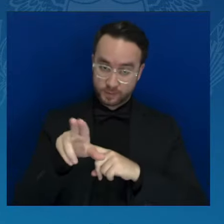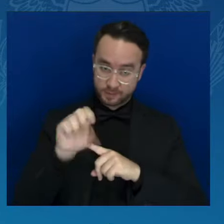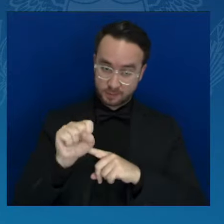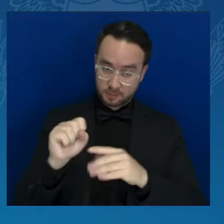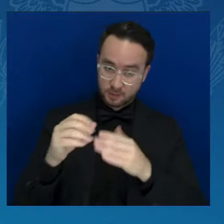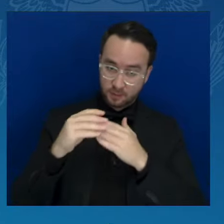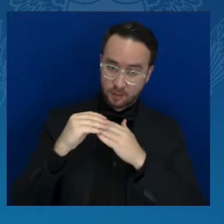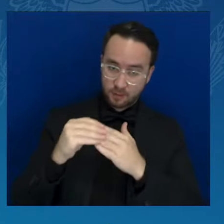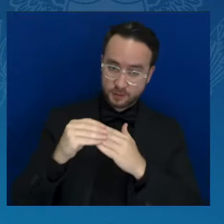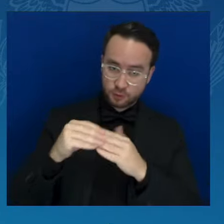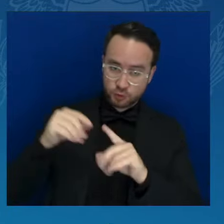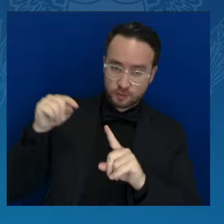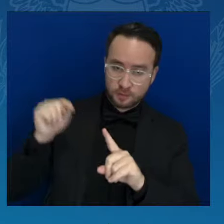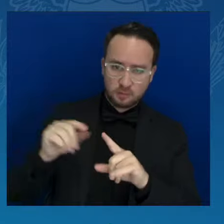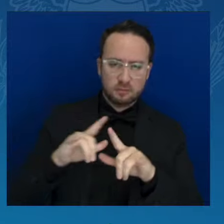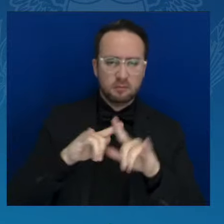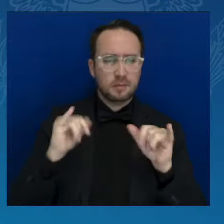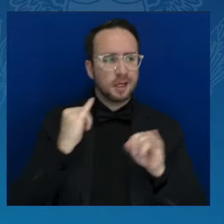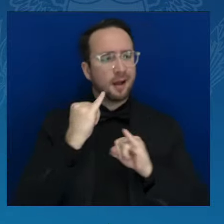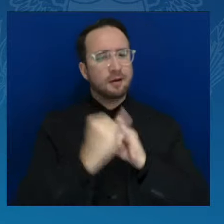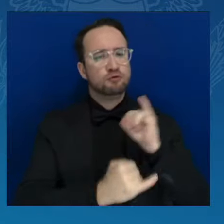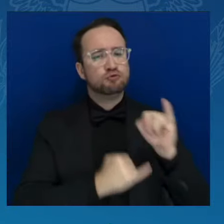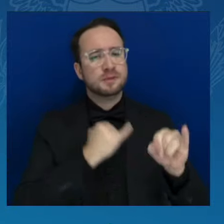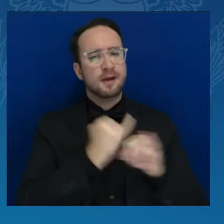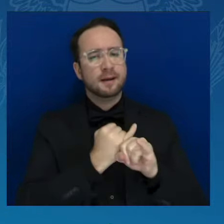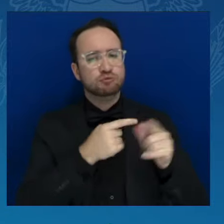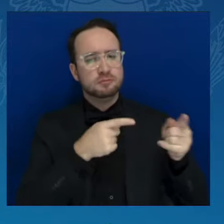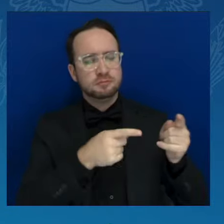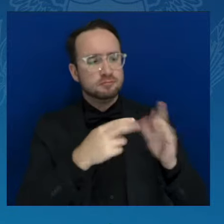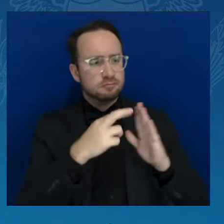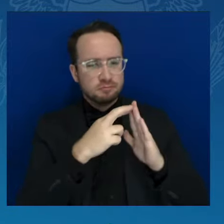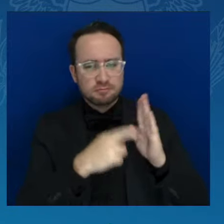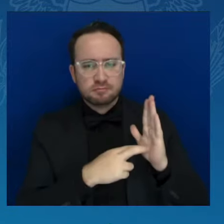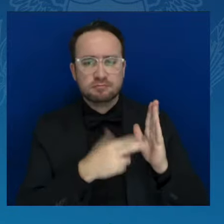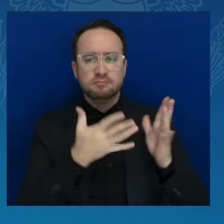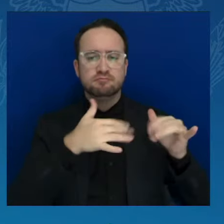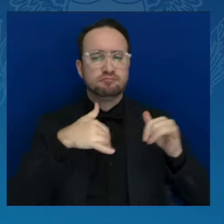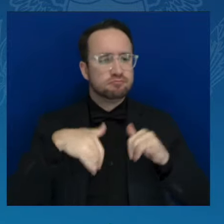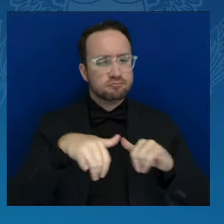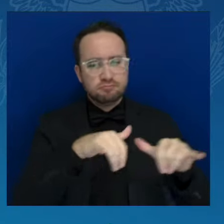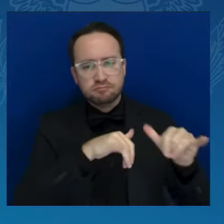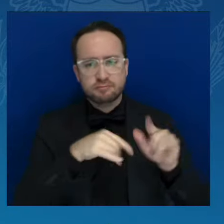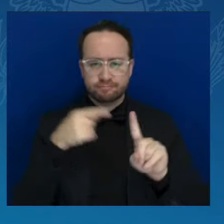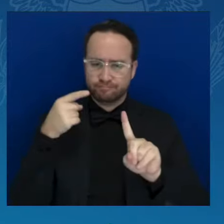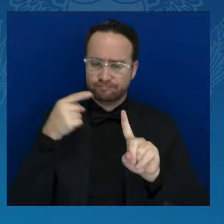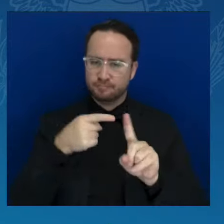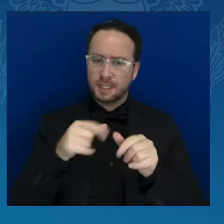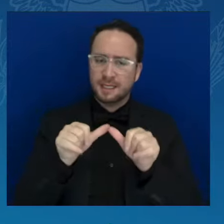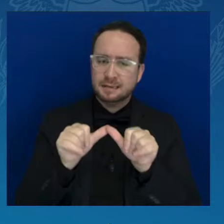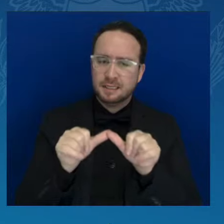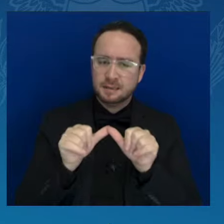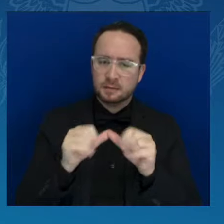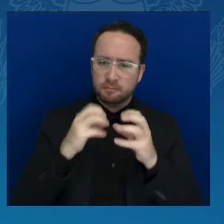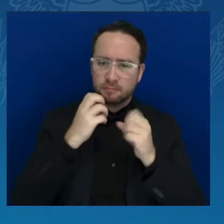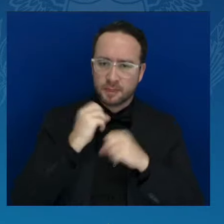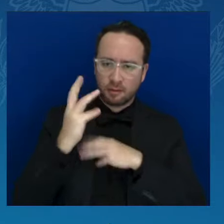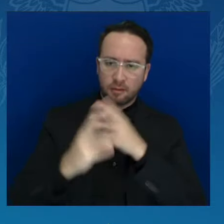Further thanks to the initiatives led by the Vice President with support from the NASA administrator and Secretary of State,